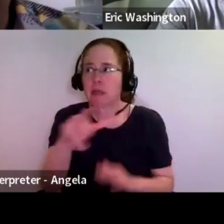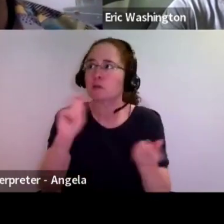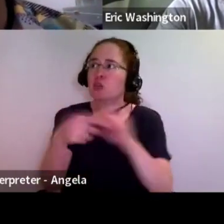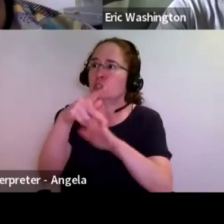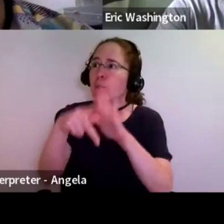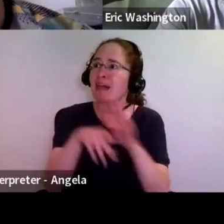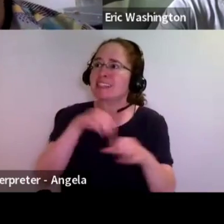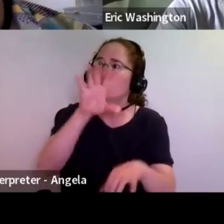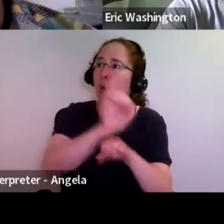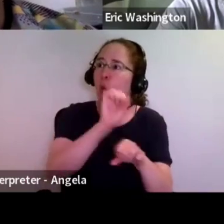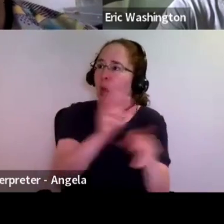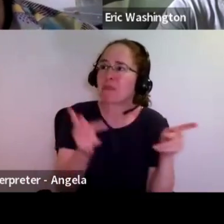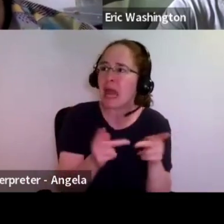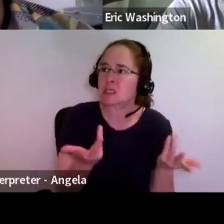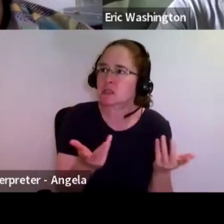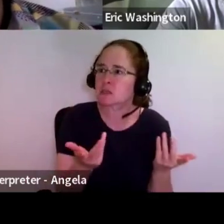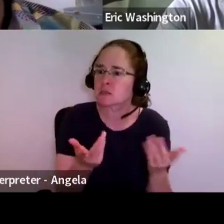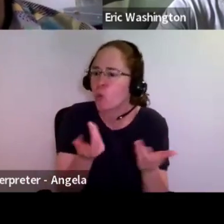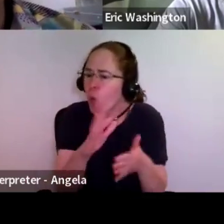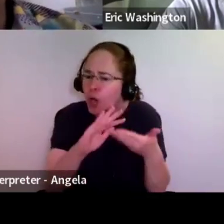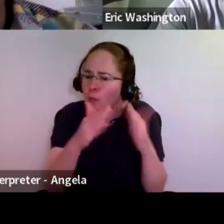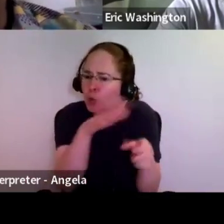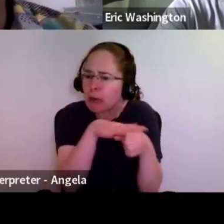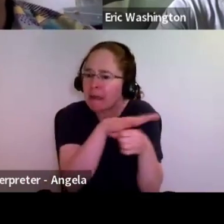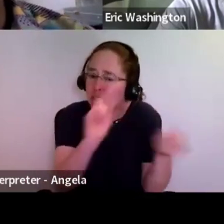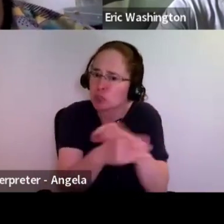workspace or within the community. It's more daunting.